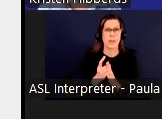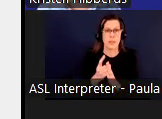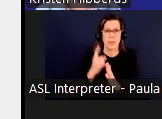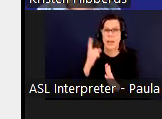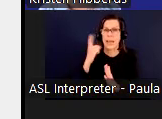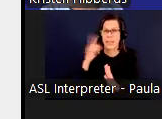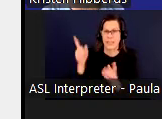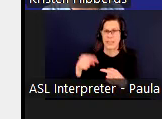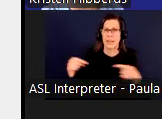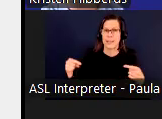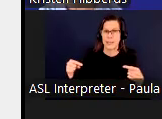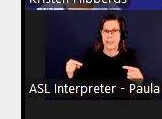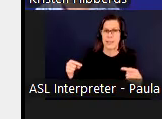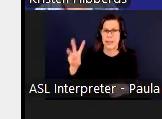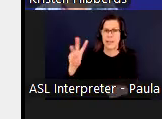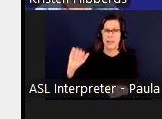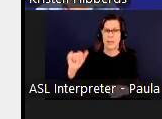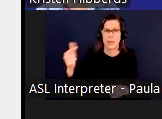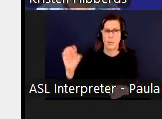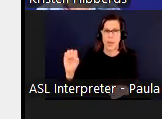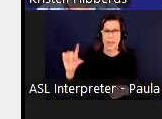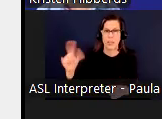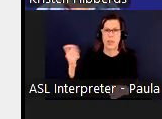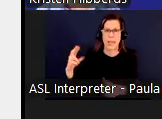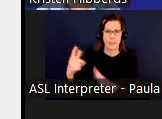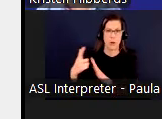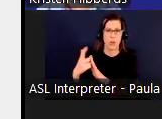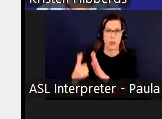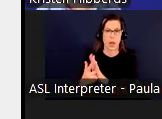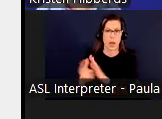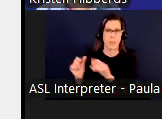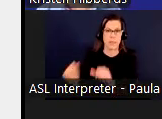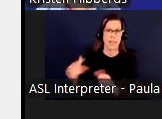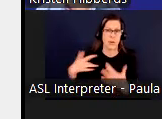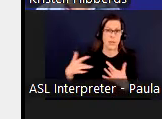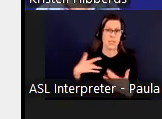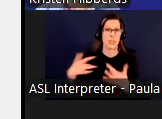some wage and labor law potential concerns and maybe keeping it a little